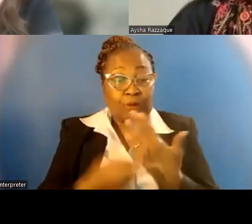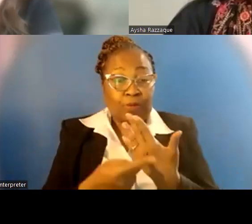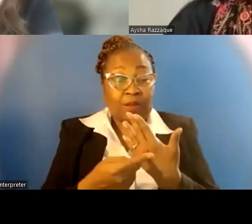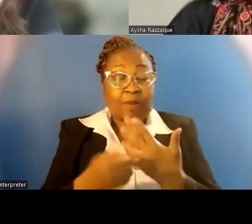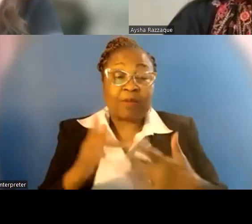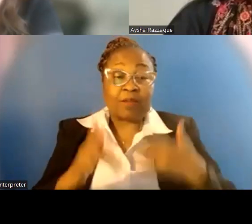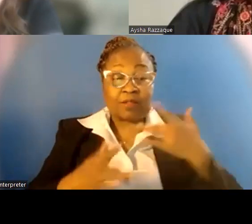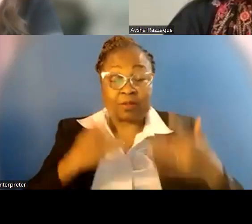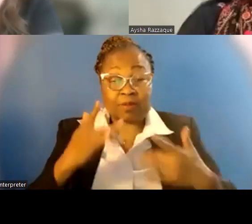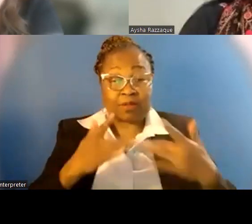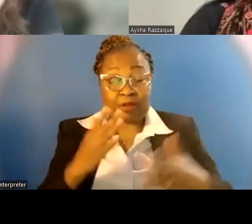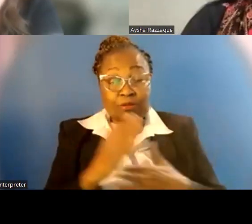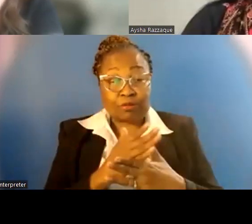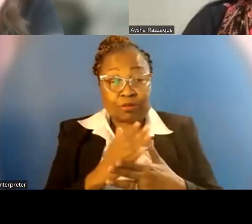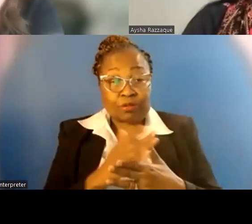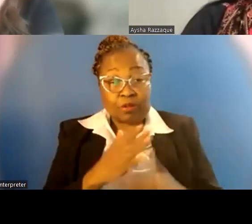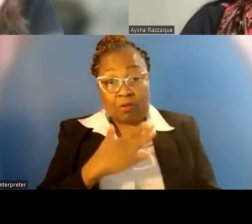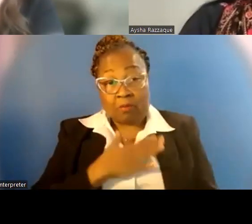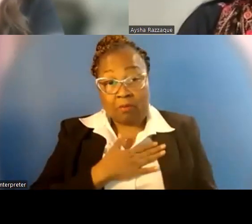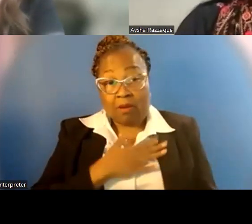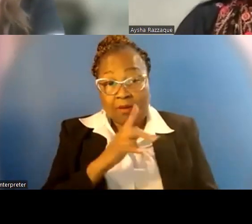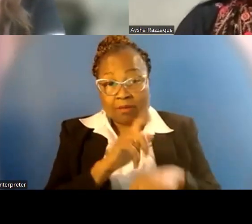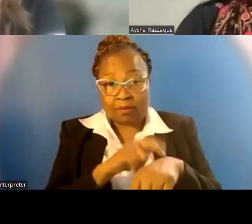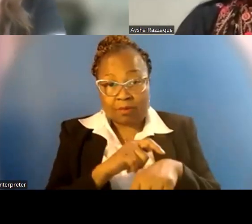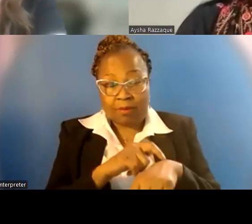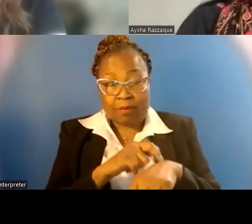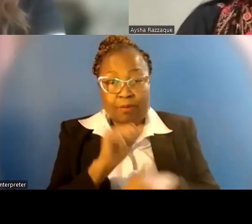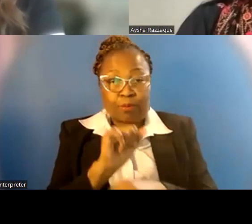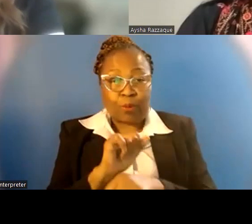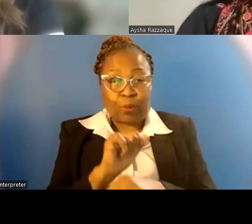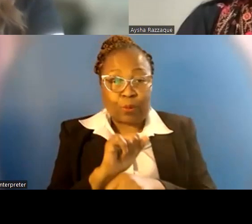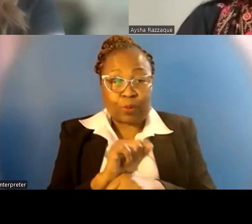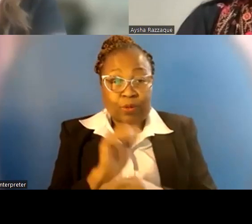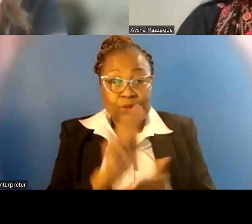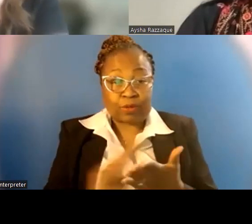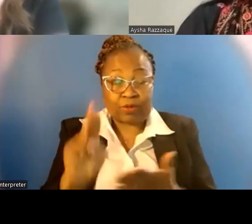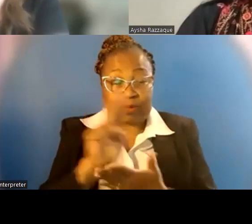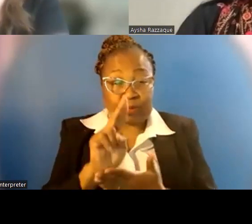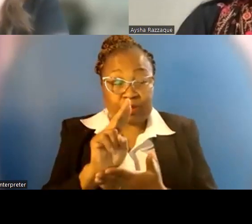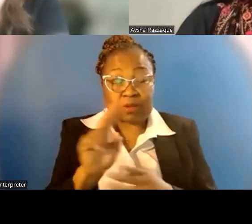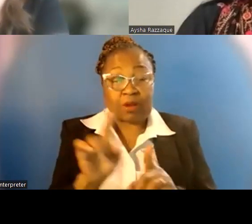about my time working at Miami, but also being a part of the creation